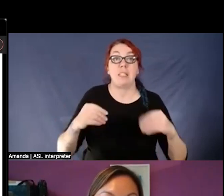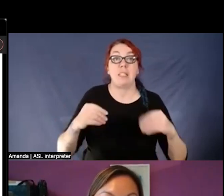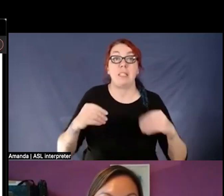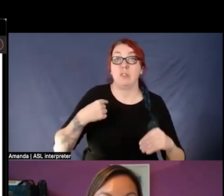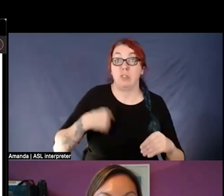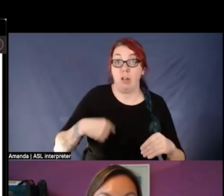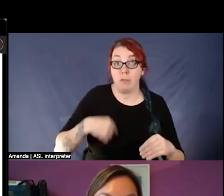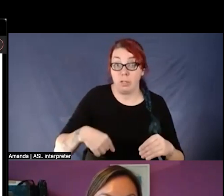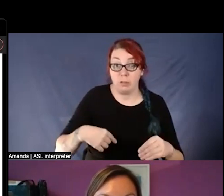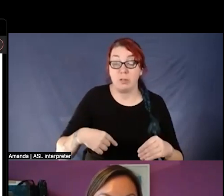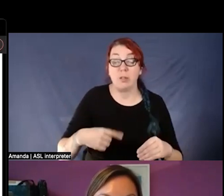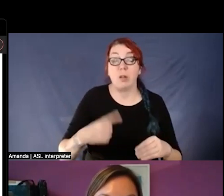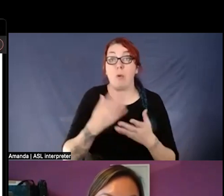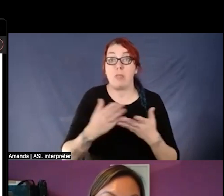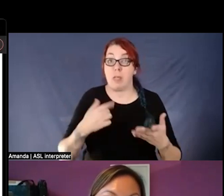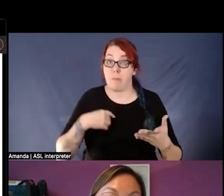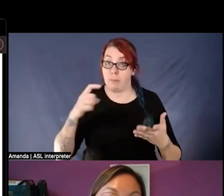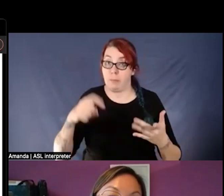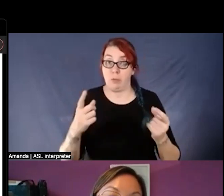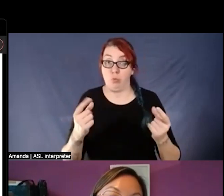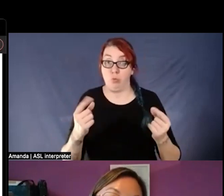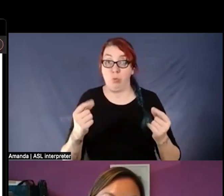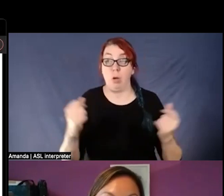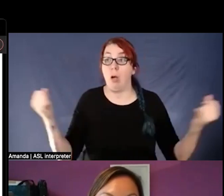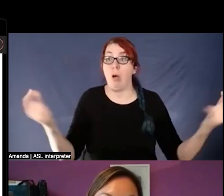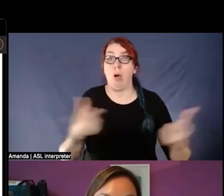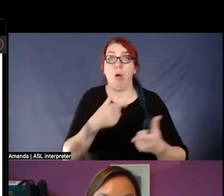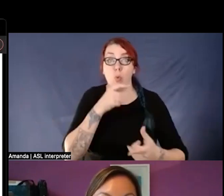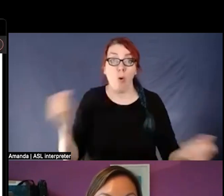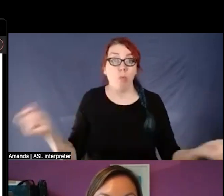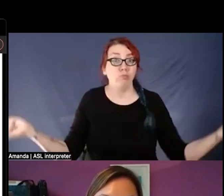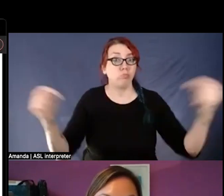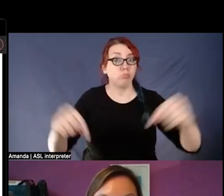to do is send every attendee in the conference an email reminding them about their specific